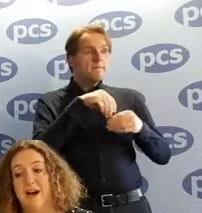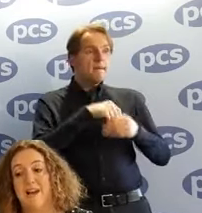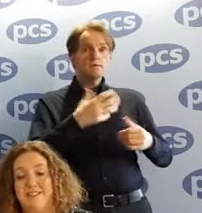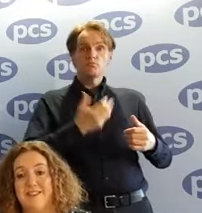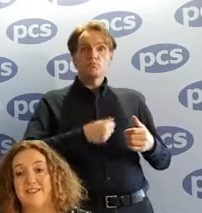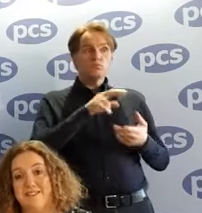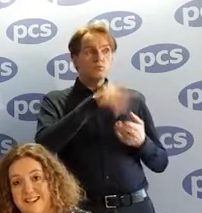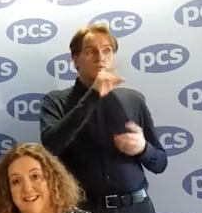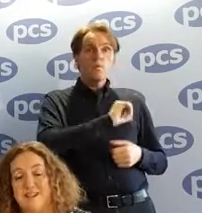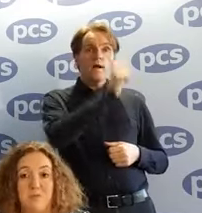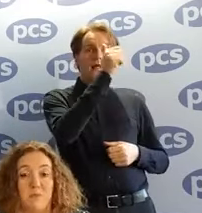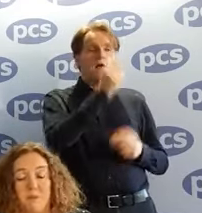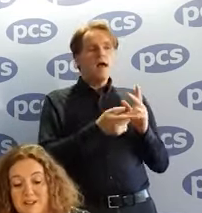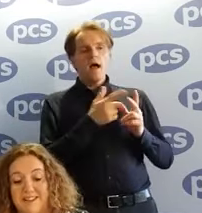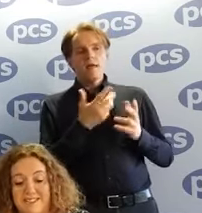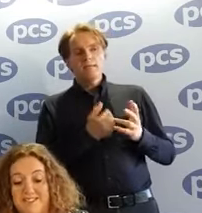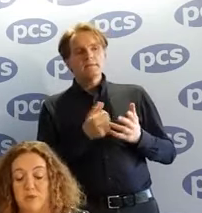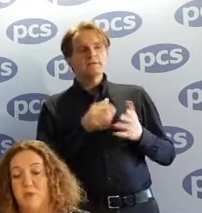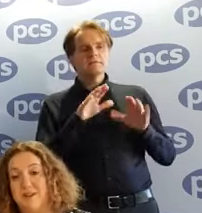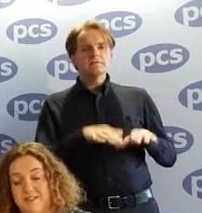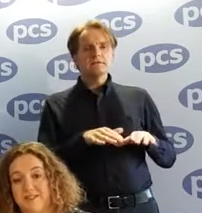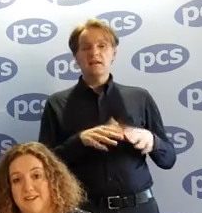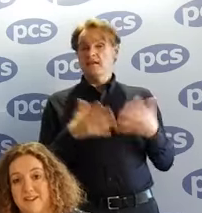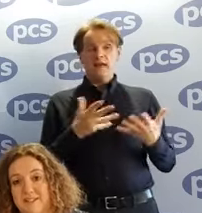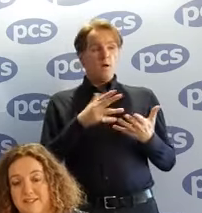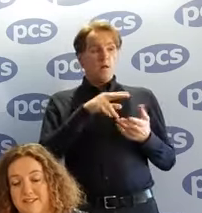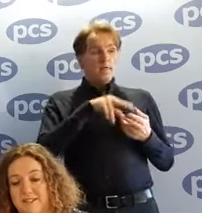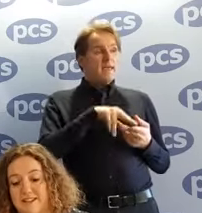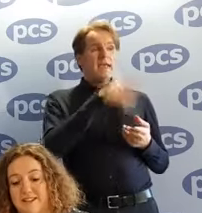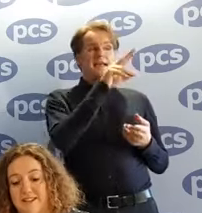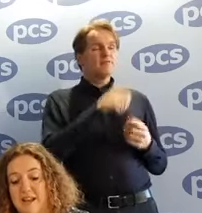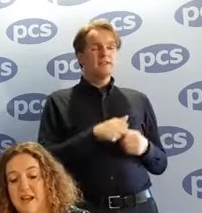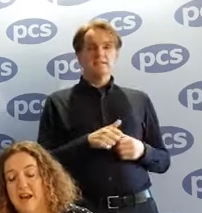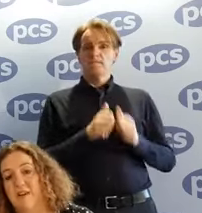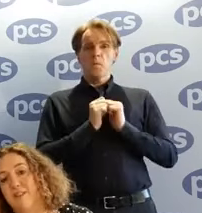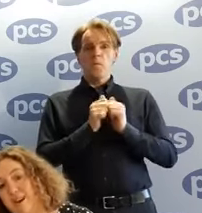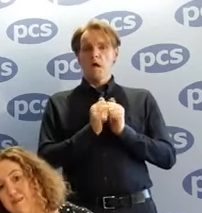the deal today is probably worth less than it was worth in 2016 and for that